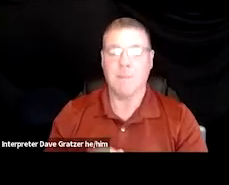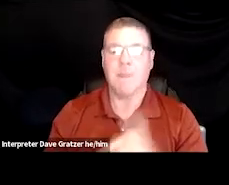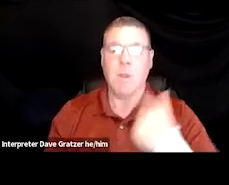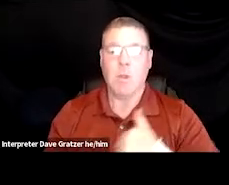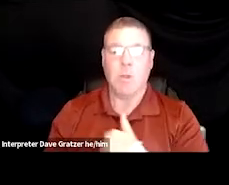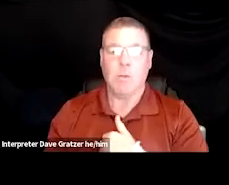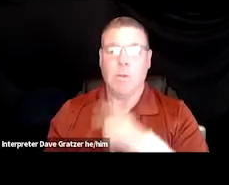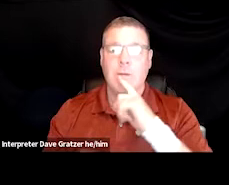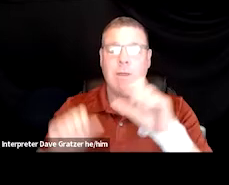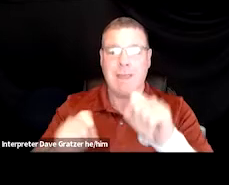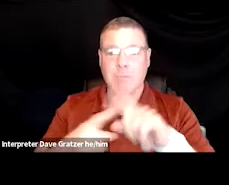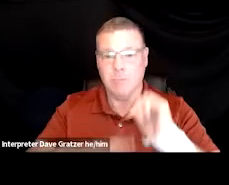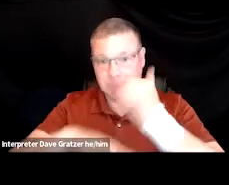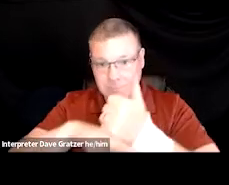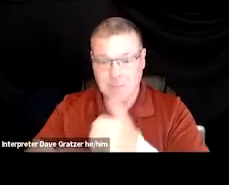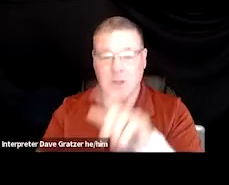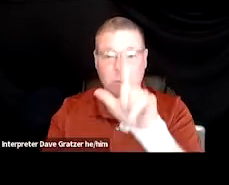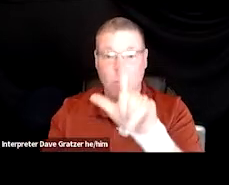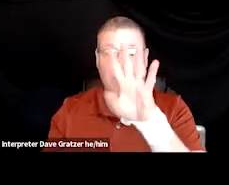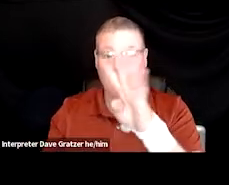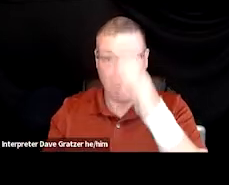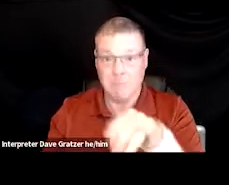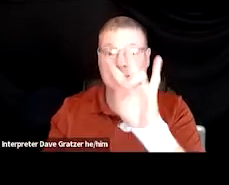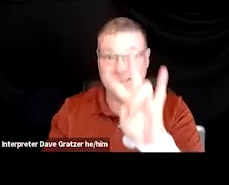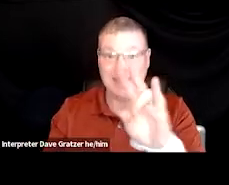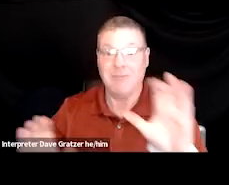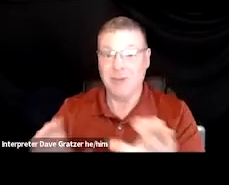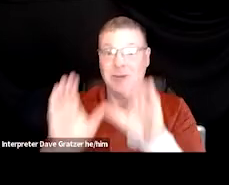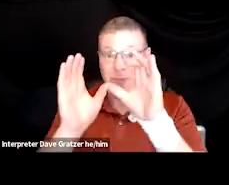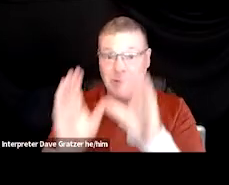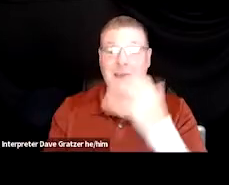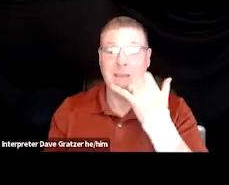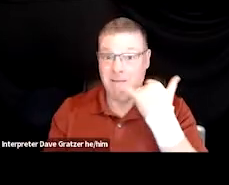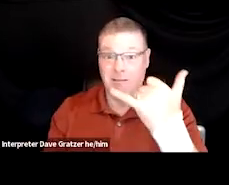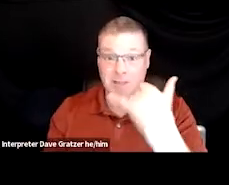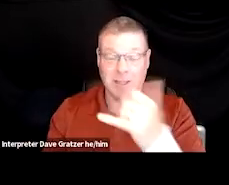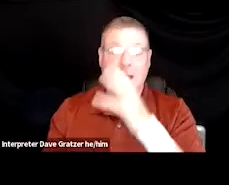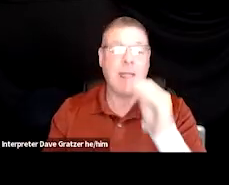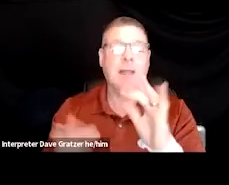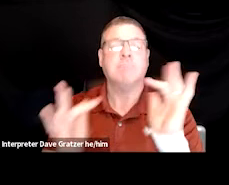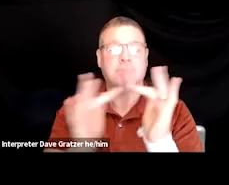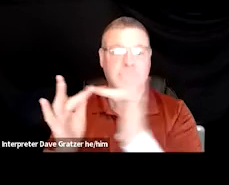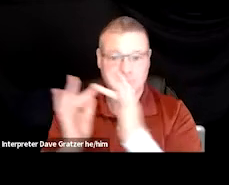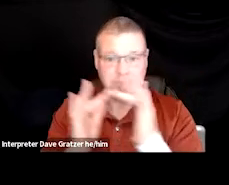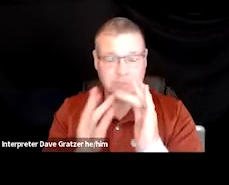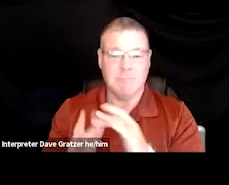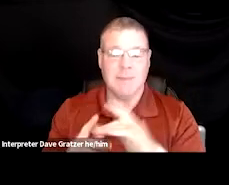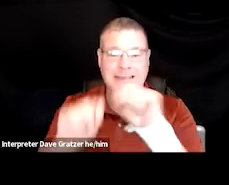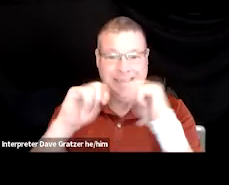to establish 24/7 crisis hotlines, and mobile crisis outreach teams that reach